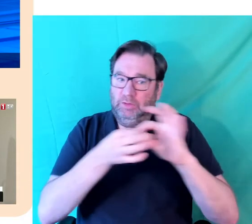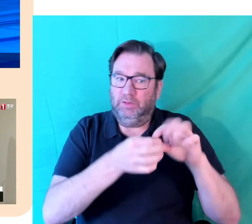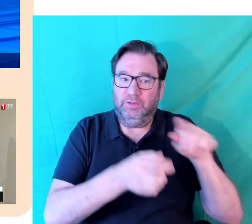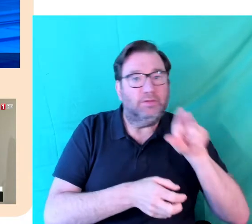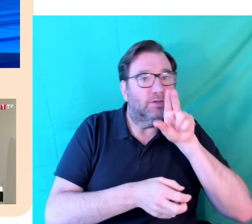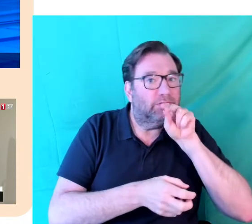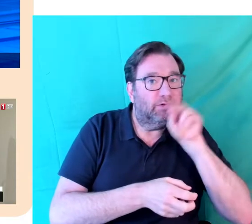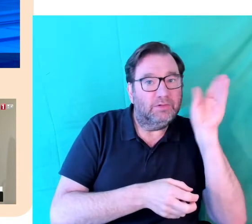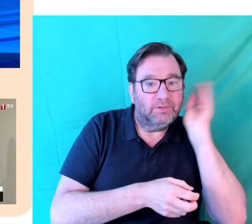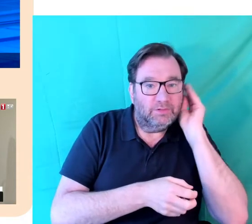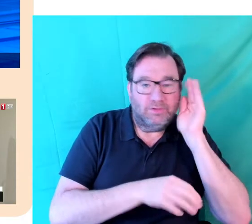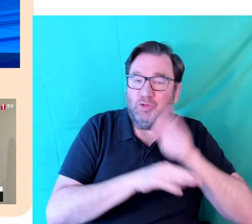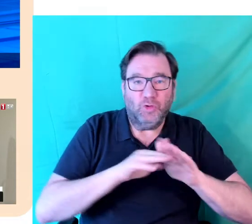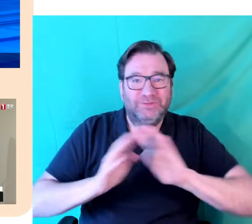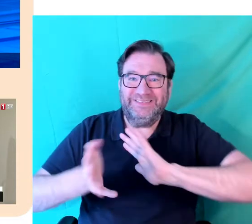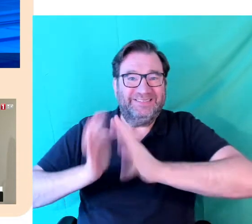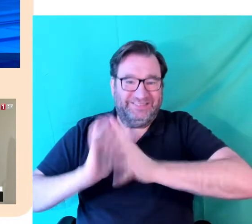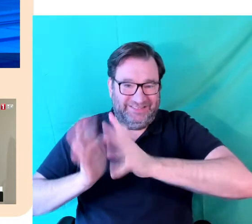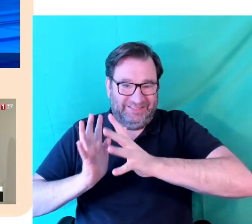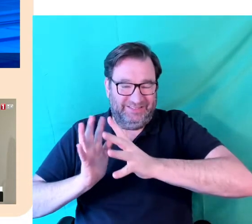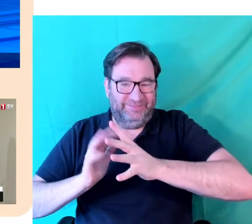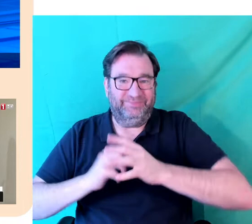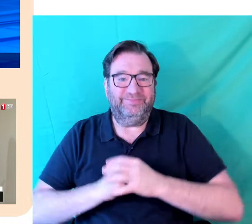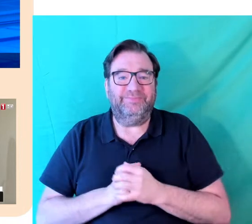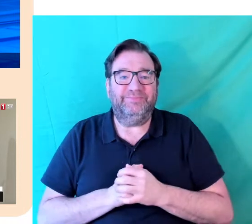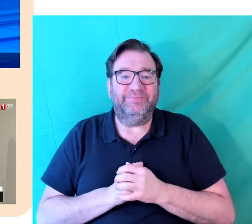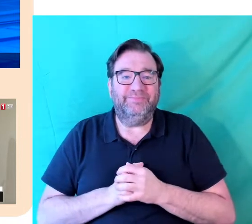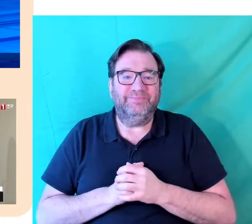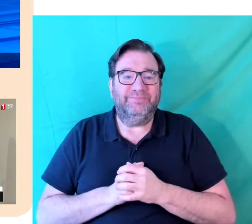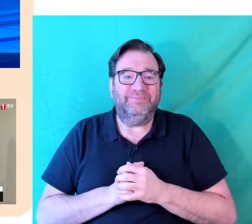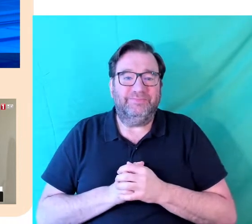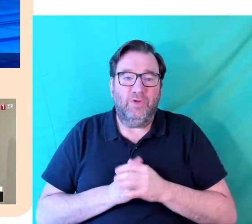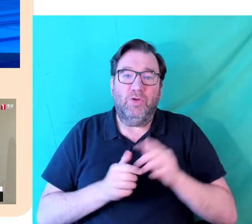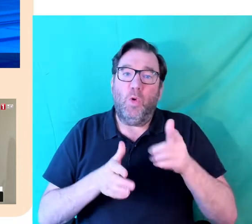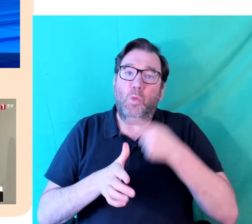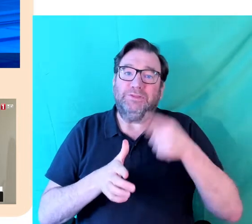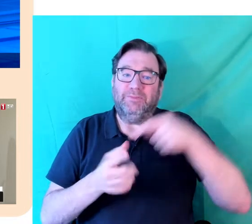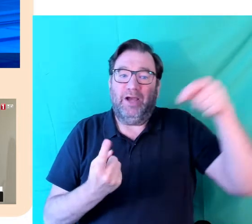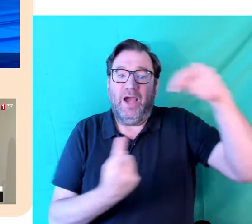the subtitles are usually aligned to the audio rather than the signing. Automatic alignment is